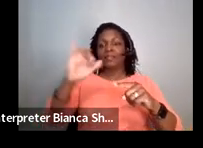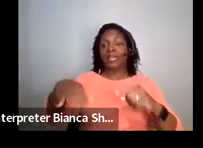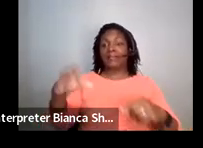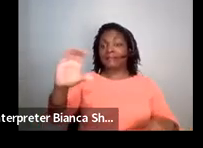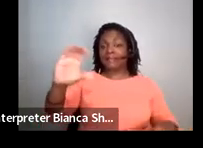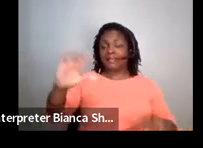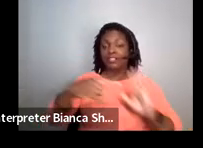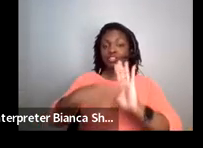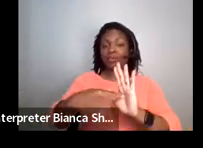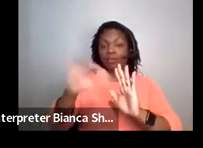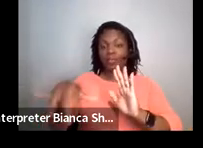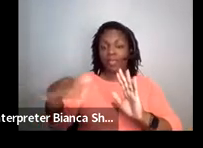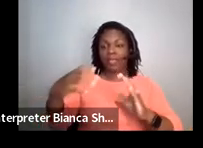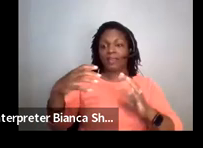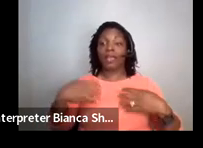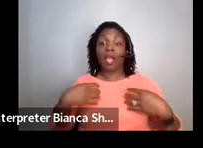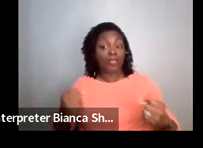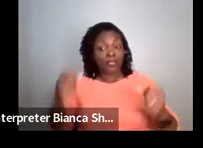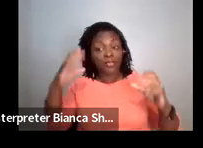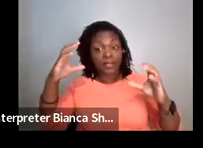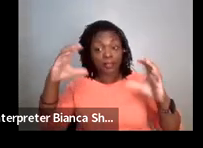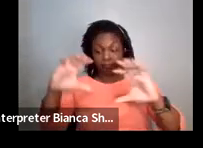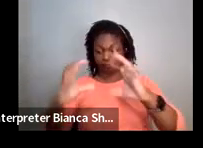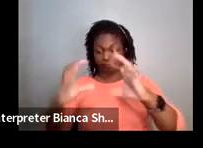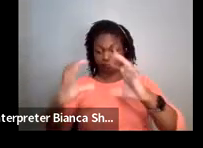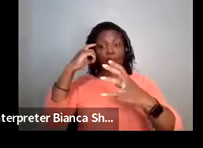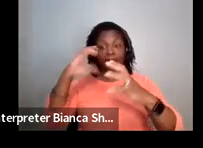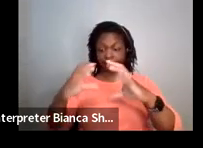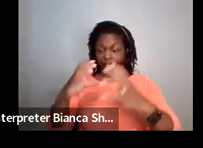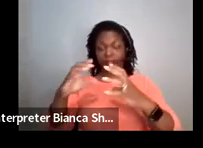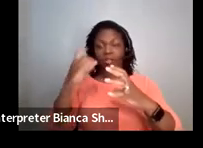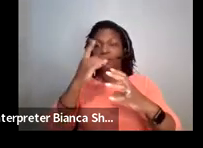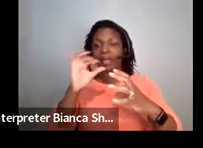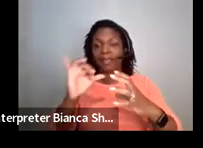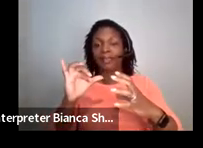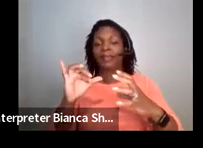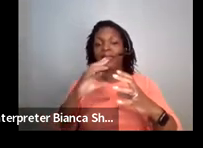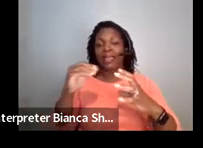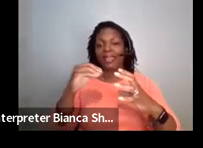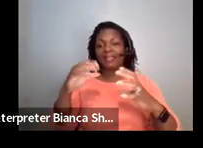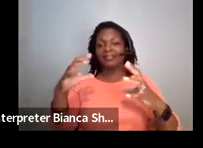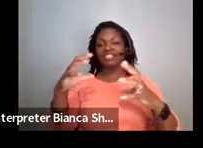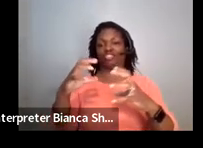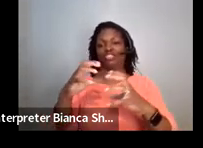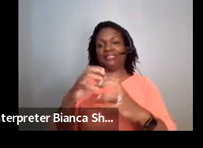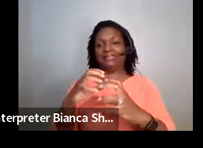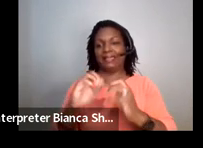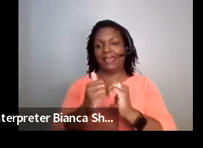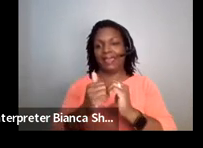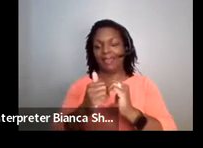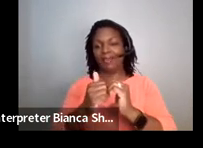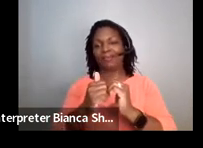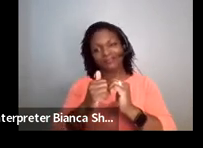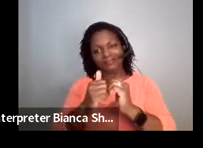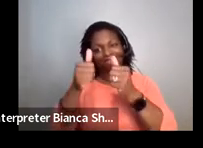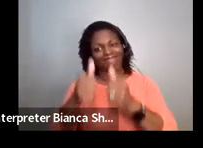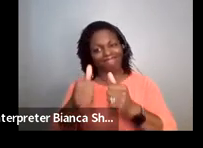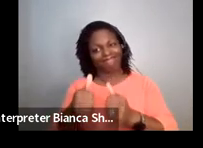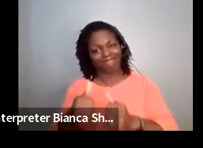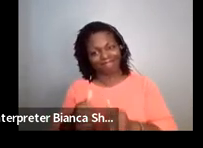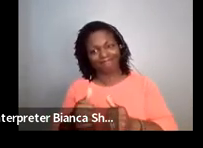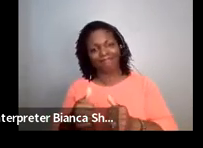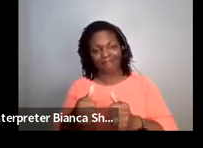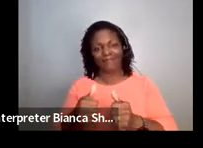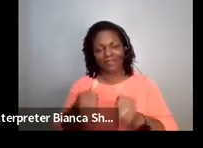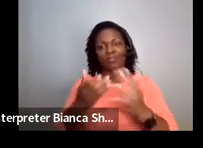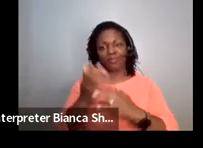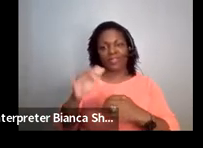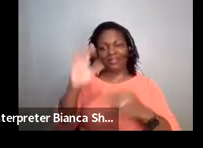Can show you what a healthy brain looks like and Then How that brain shrinks and fails through the disease of Alzheimer's.